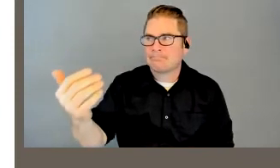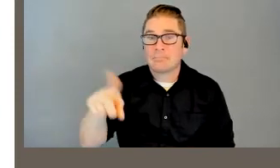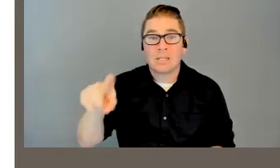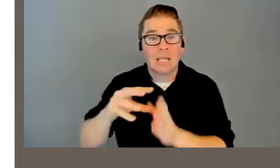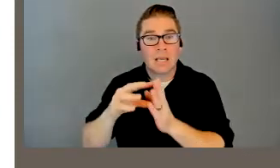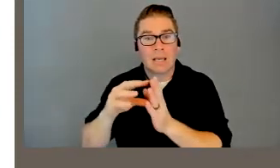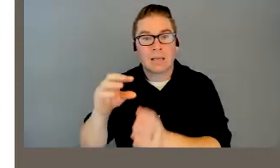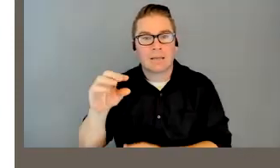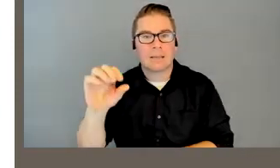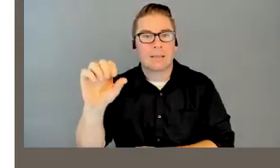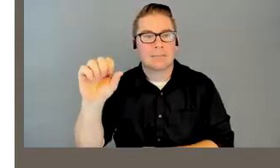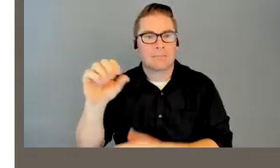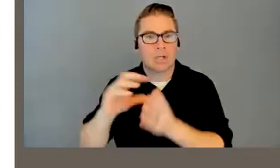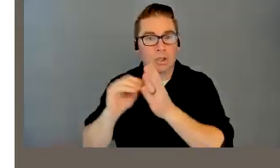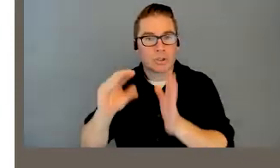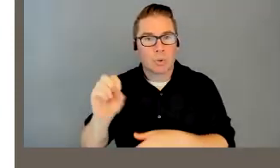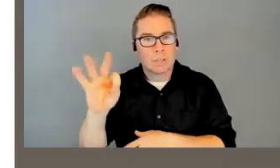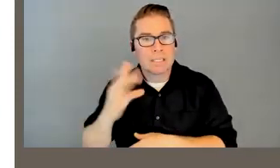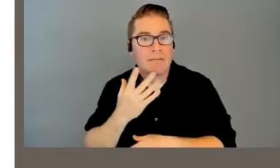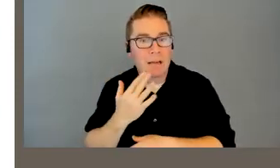might come in to the class not trusting me.